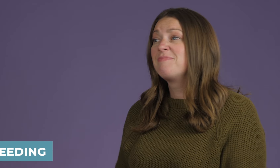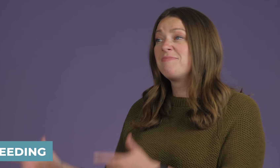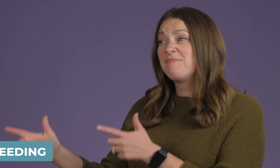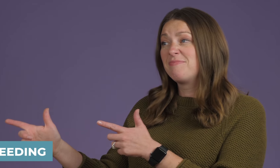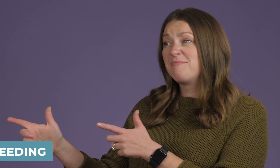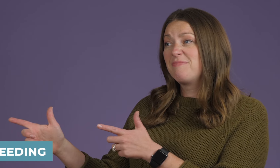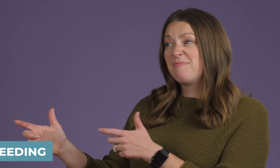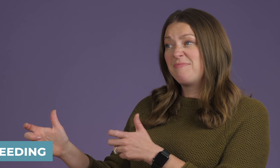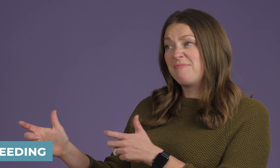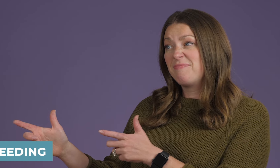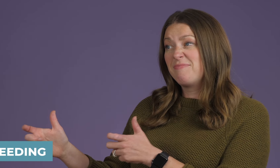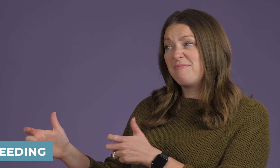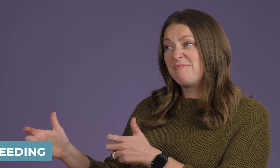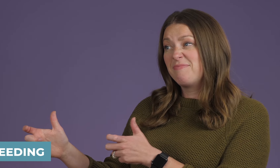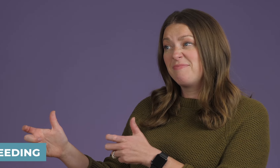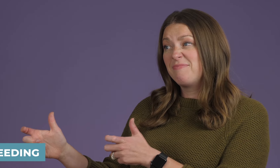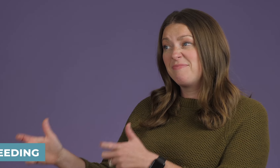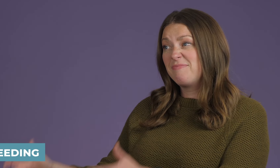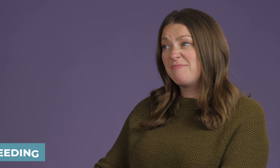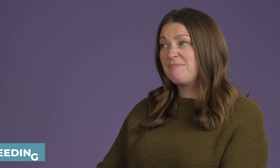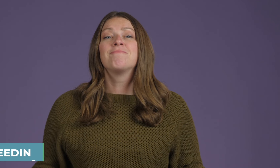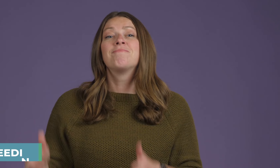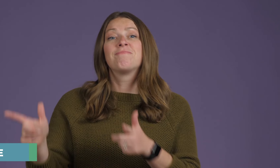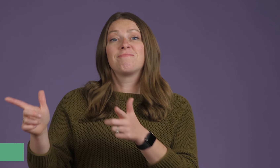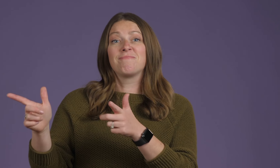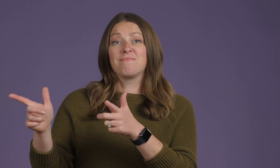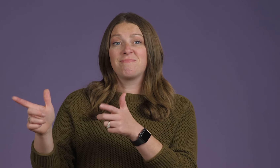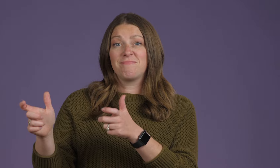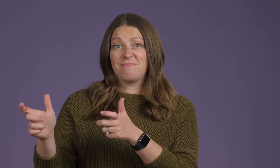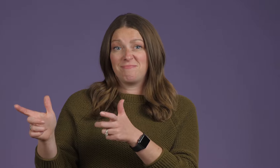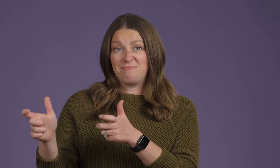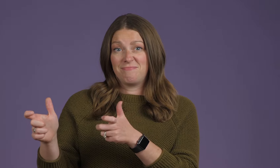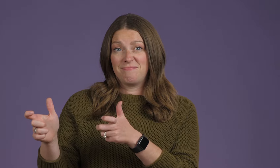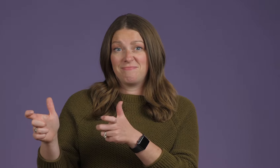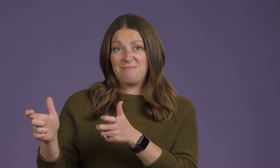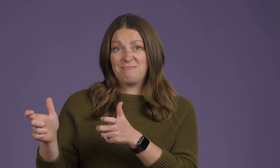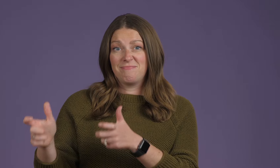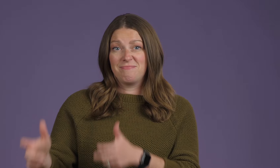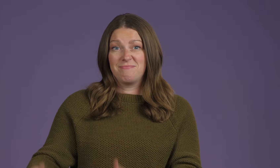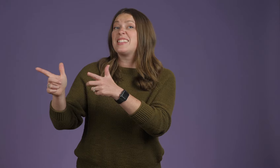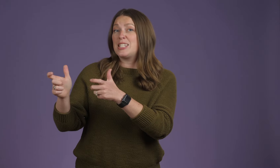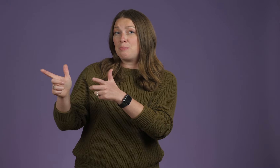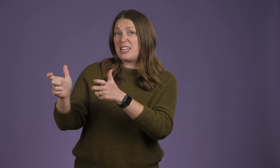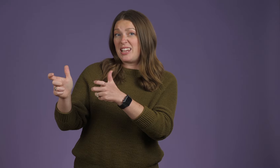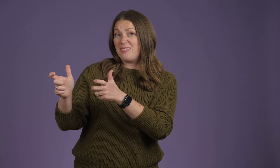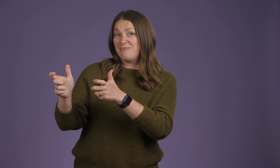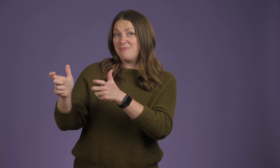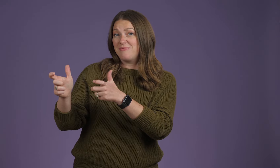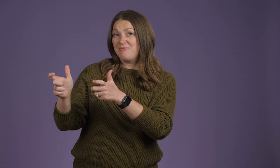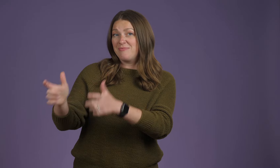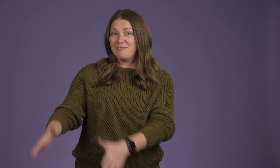You have L-shaped hands on their side and your index fingers are pulling in. Speeding.